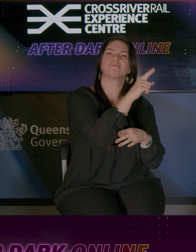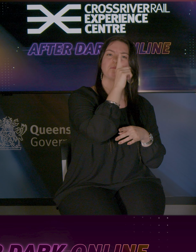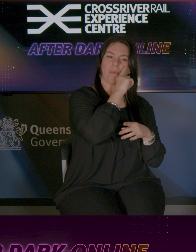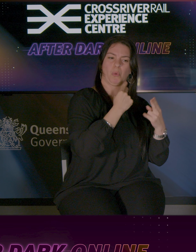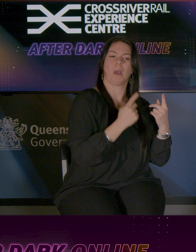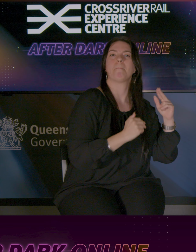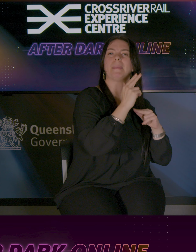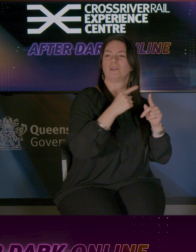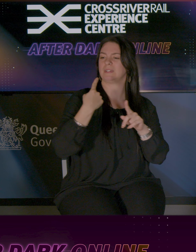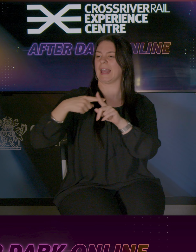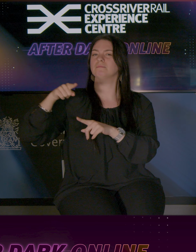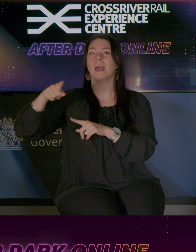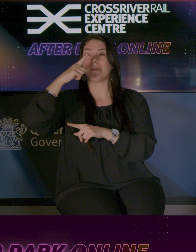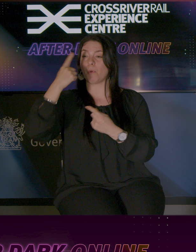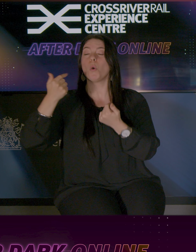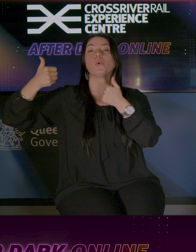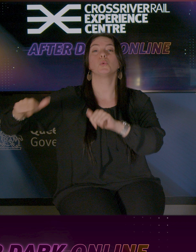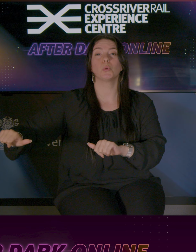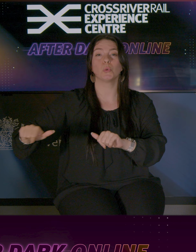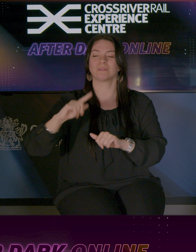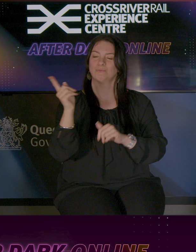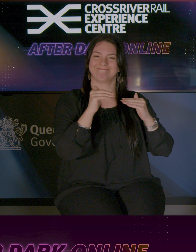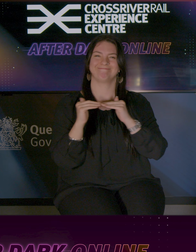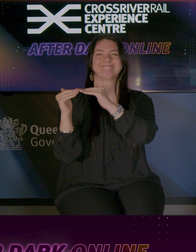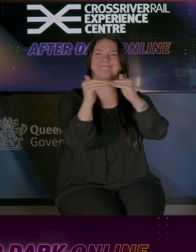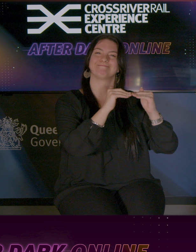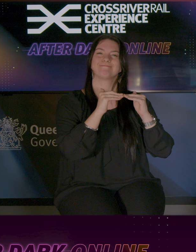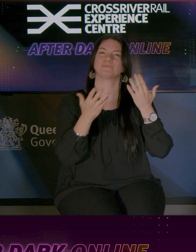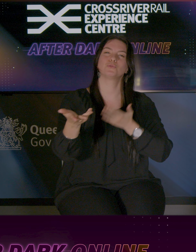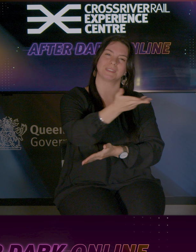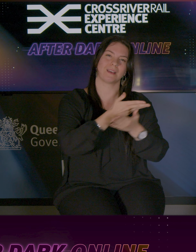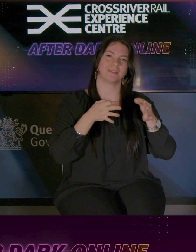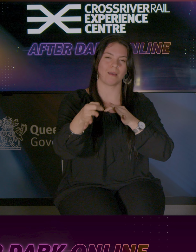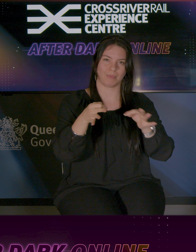experts and that we're all equal in the process in terms of discussing and planning for stations